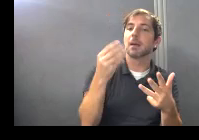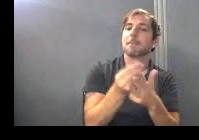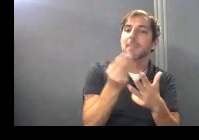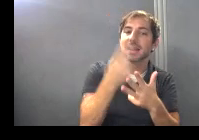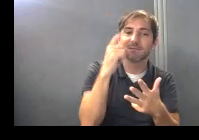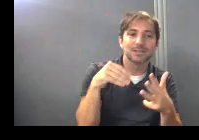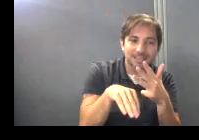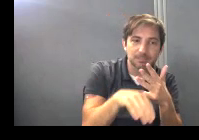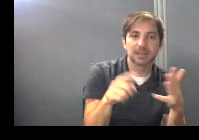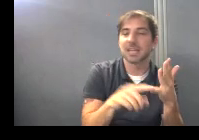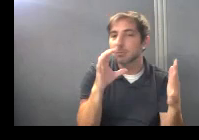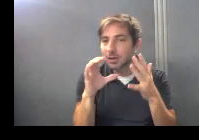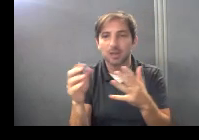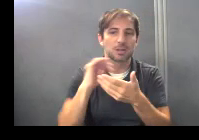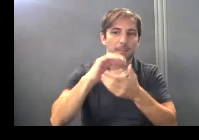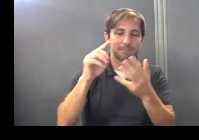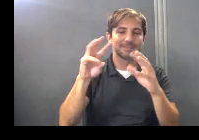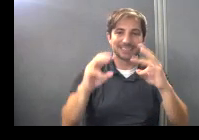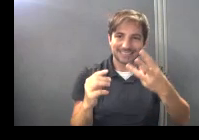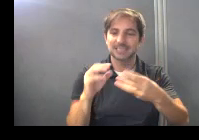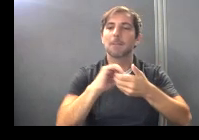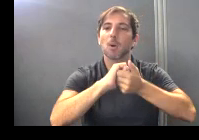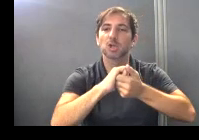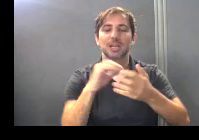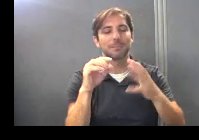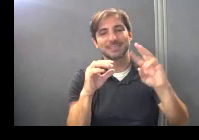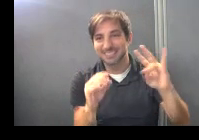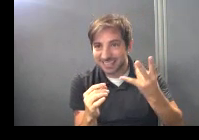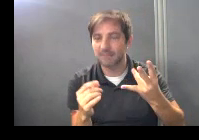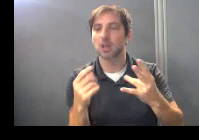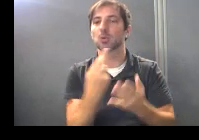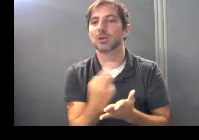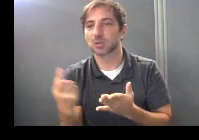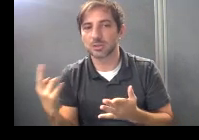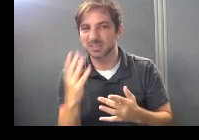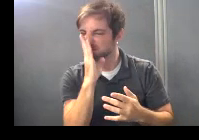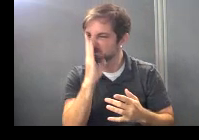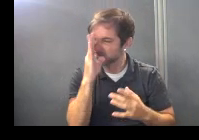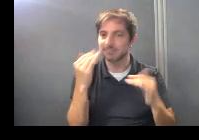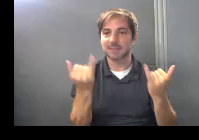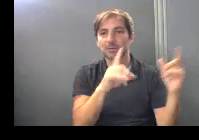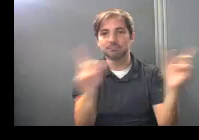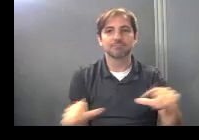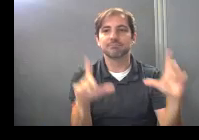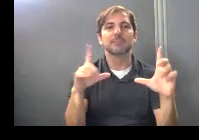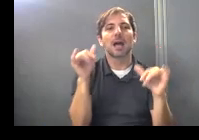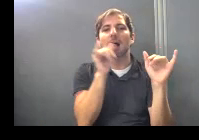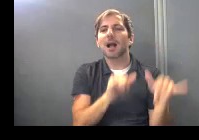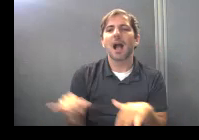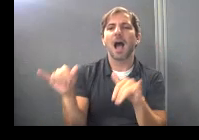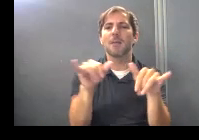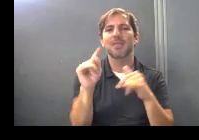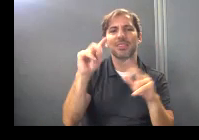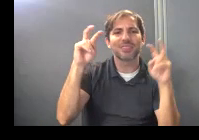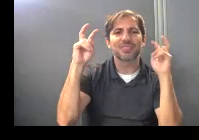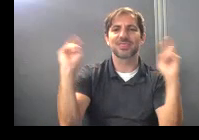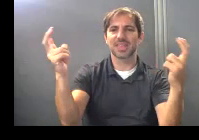AND RESOURCES. COMMON THEMES ARE THINGS WE NEED TO KEEP IN